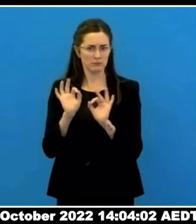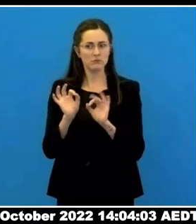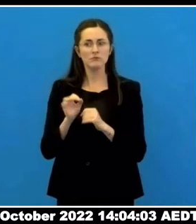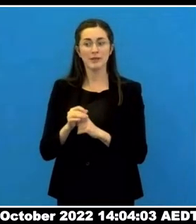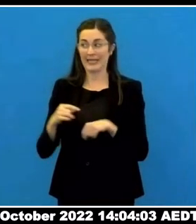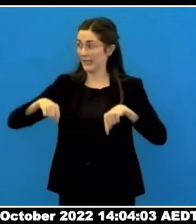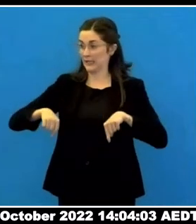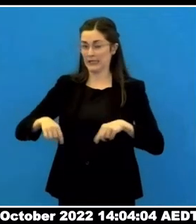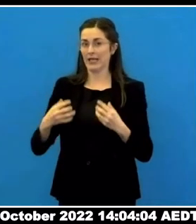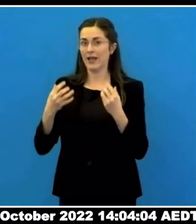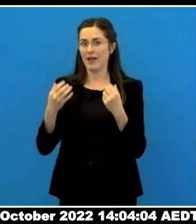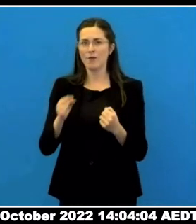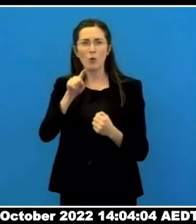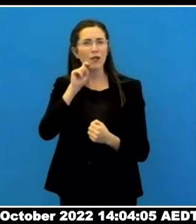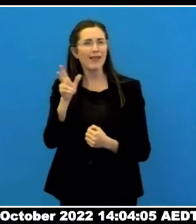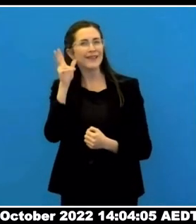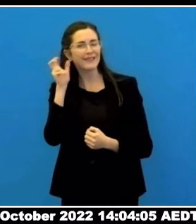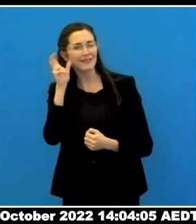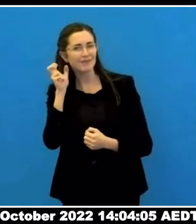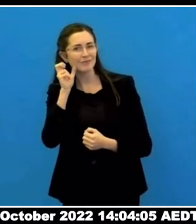in the hearing room with her son.